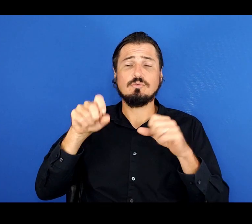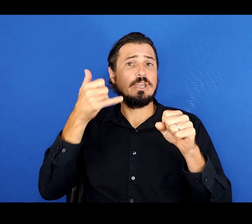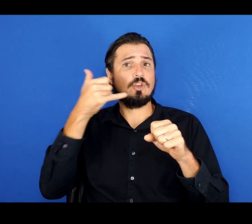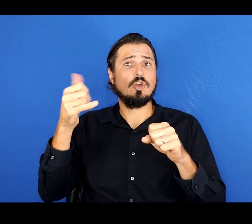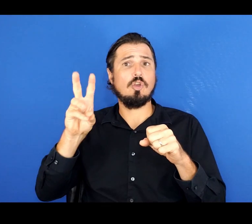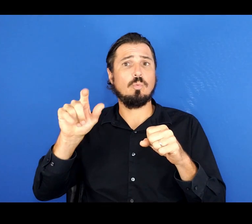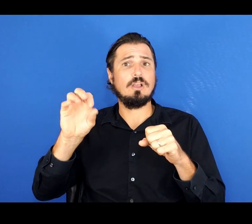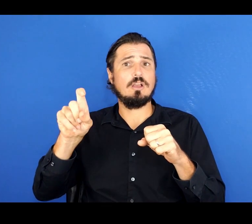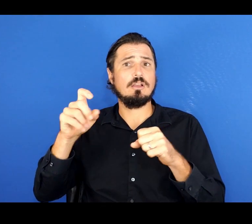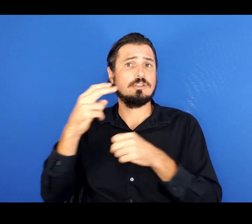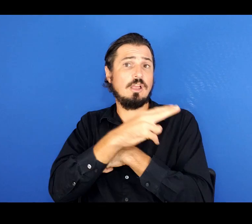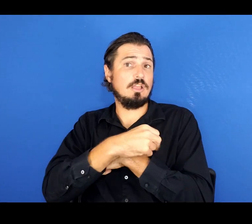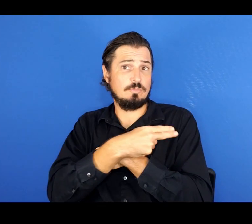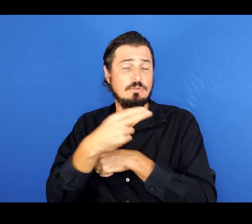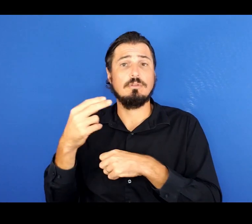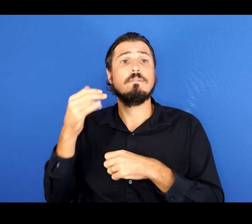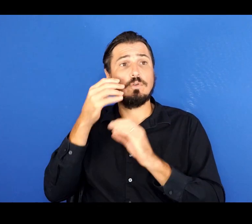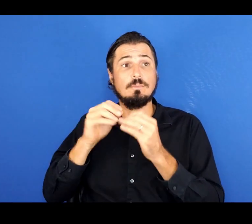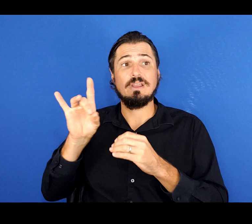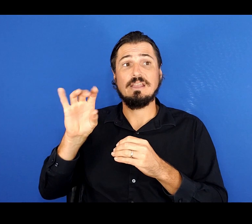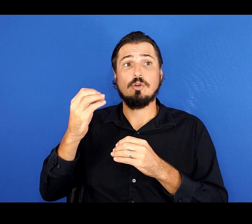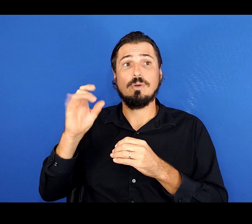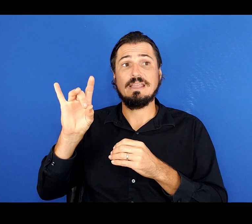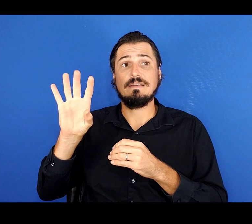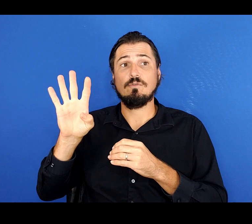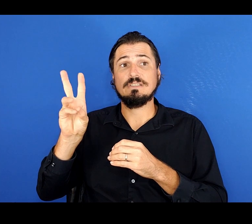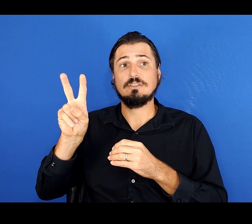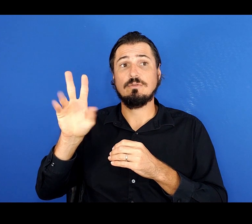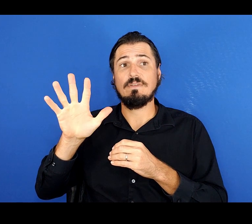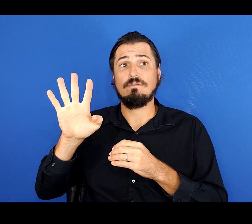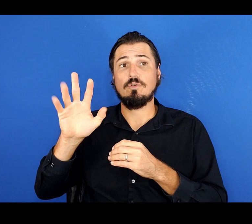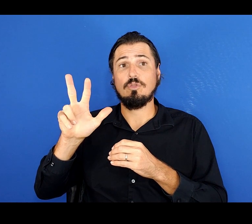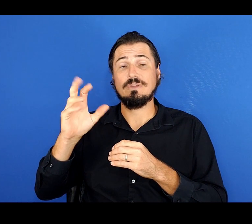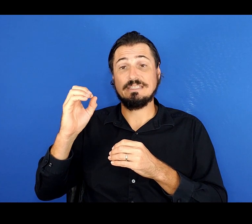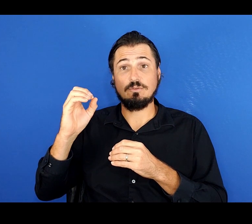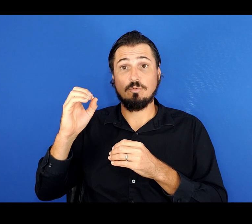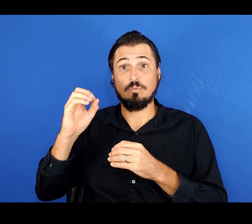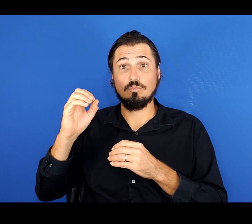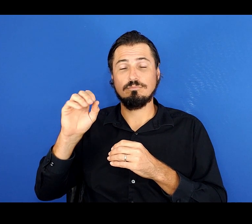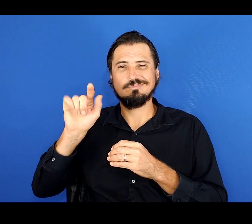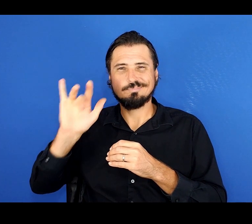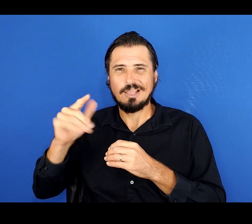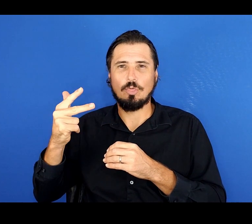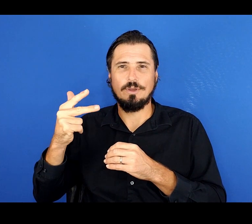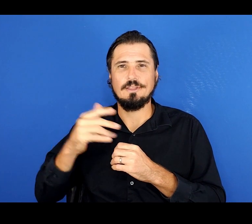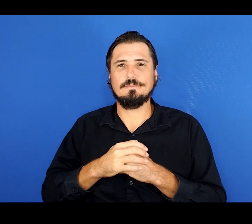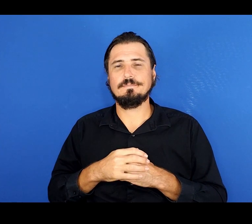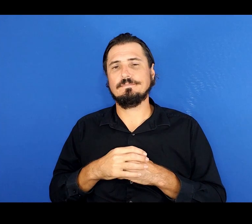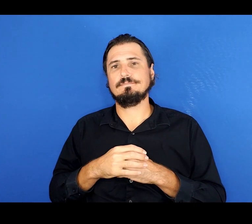Wilcox Hospital at (808) 462-5430, option 3.